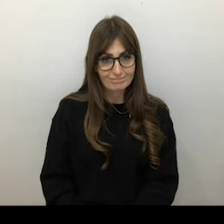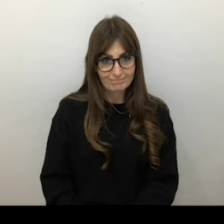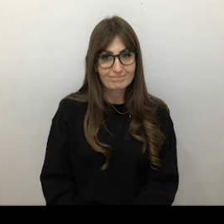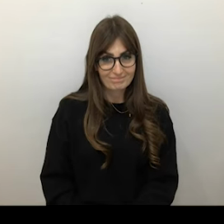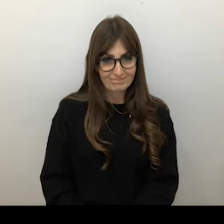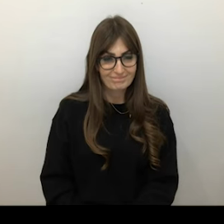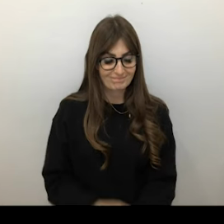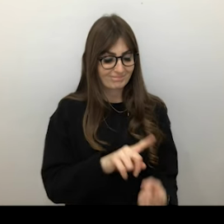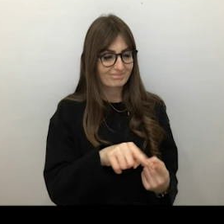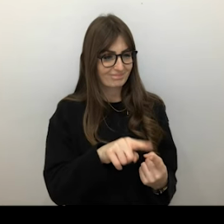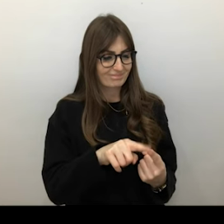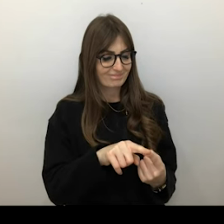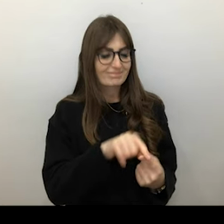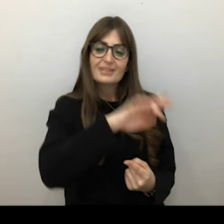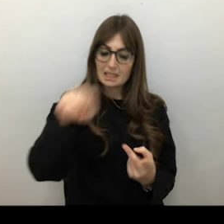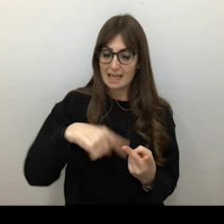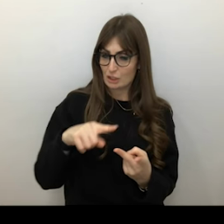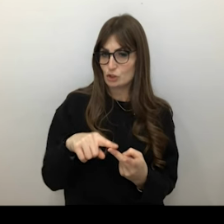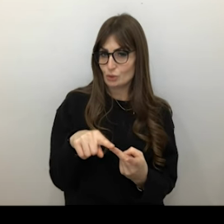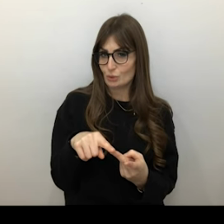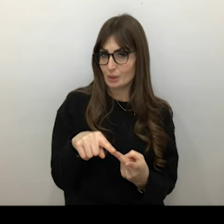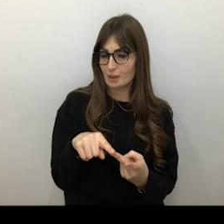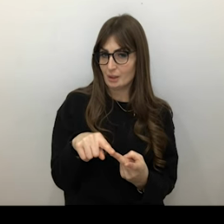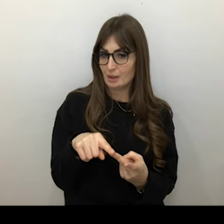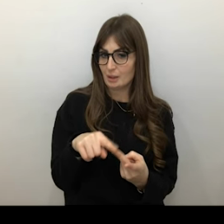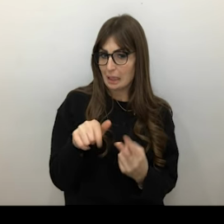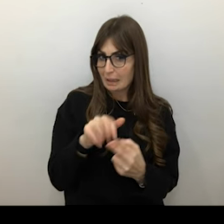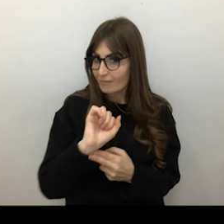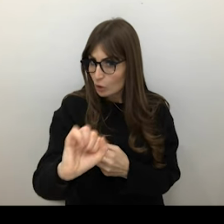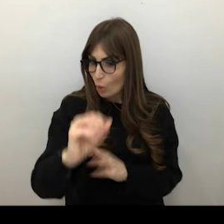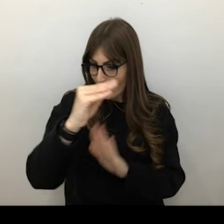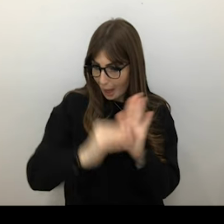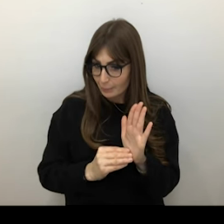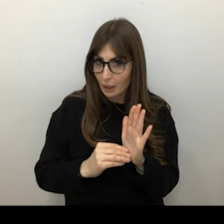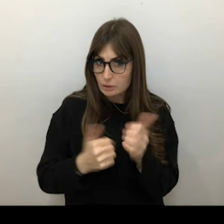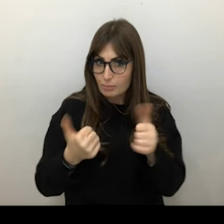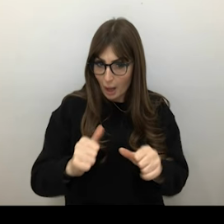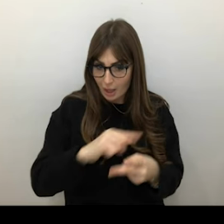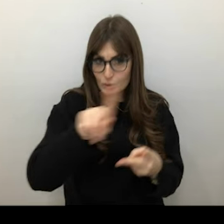So that's Stage 1. And then Stage 2. If your application is shortlisted, you'll be